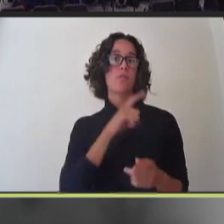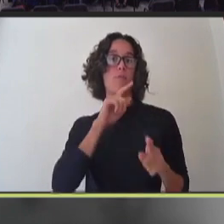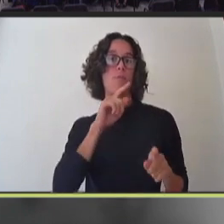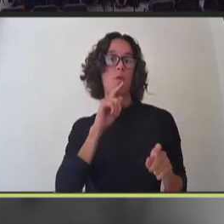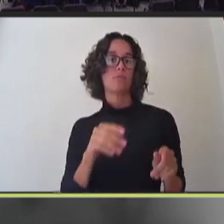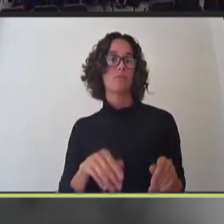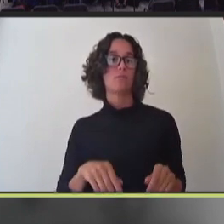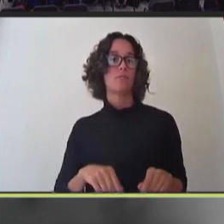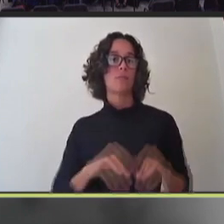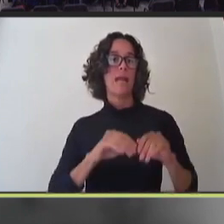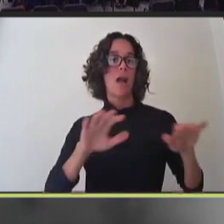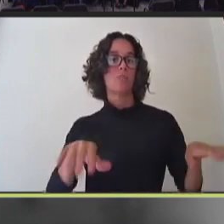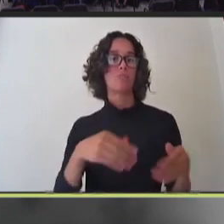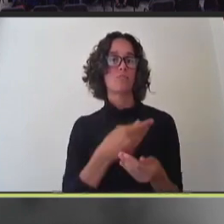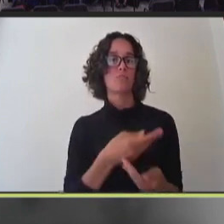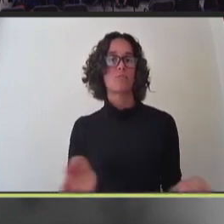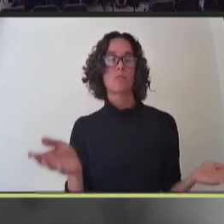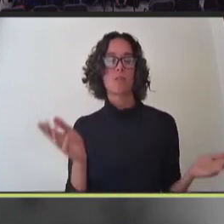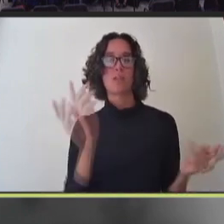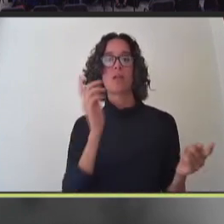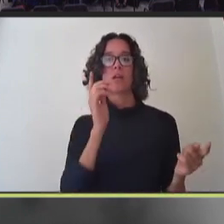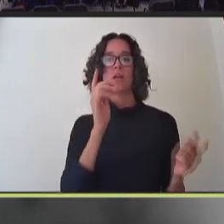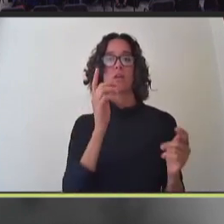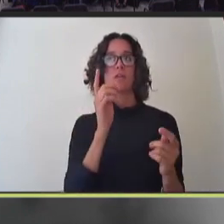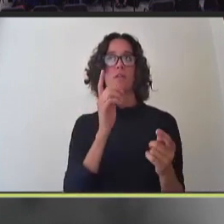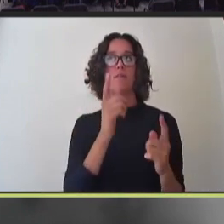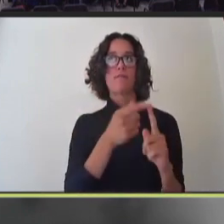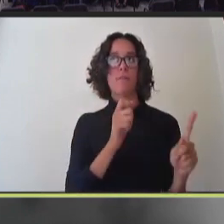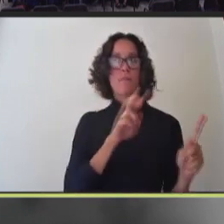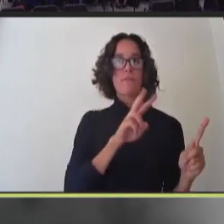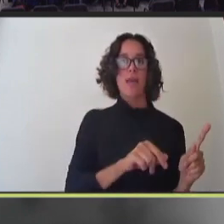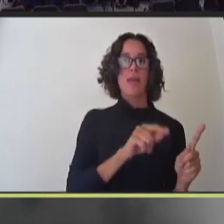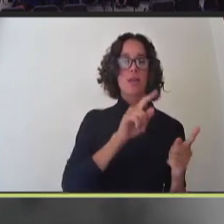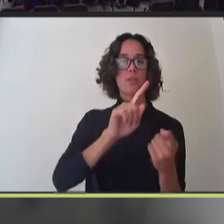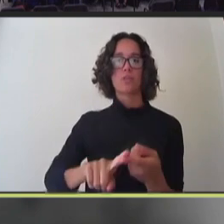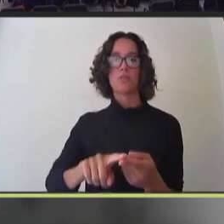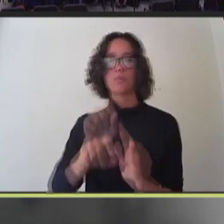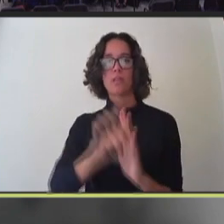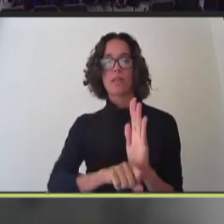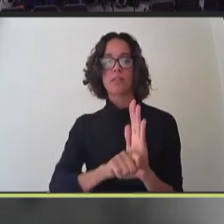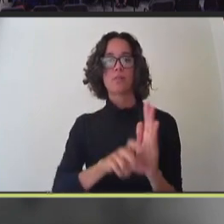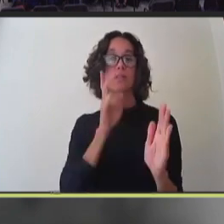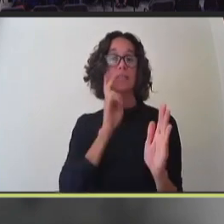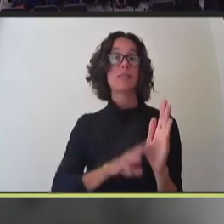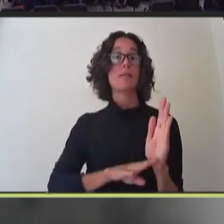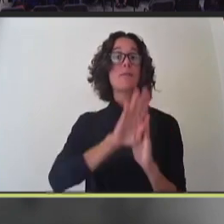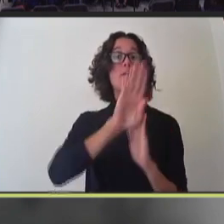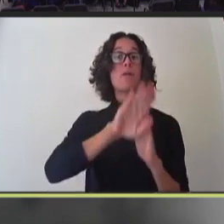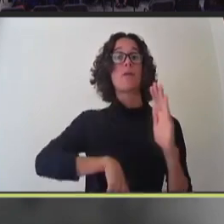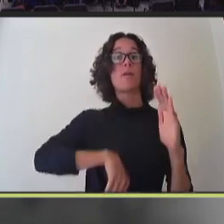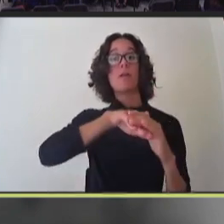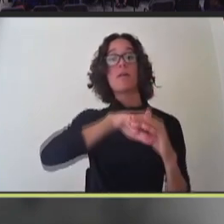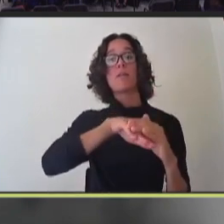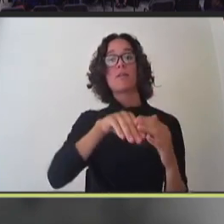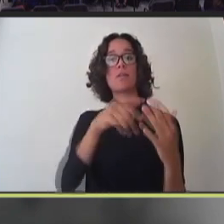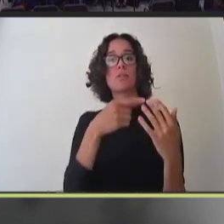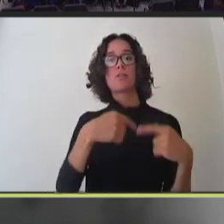to the state IISs by month. And you can see that peak during our peak influenza campaign through